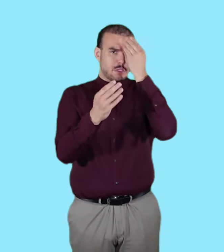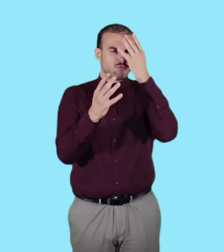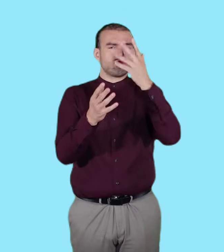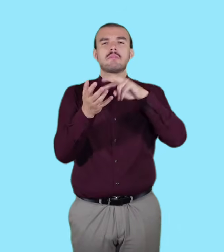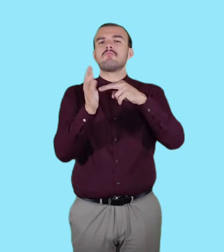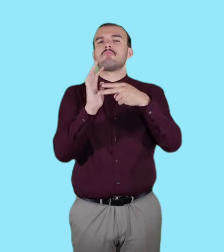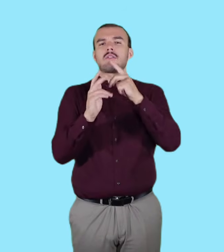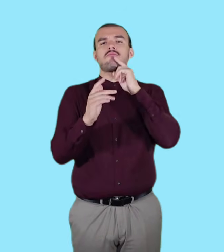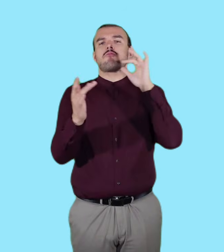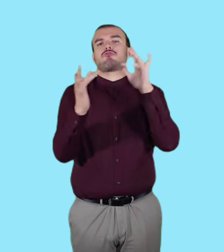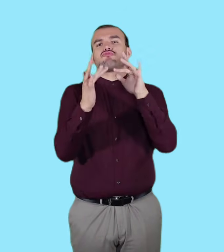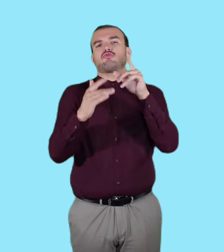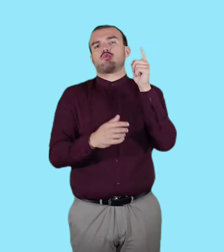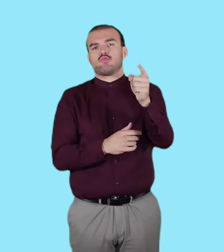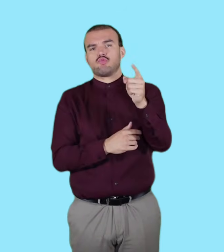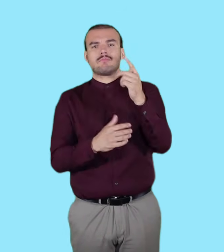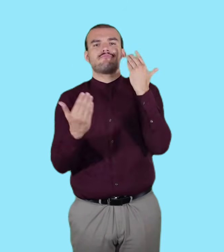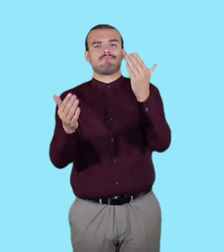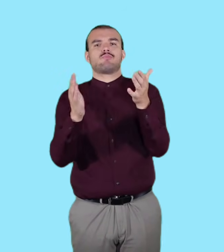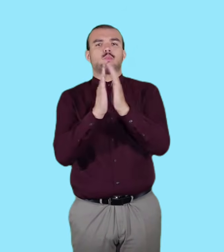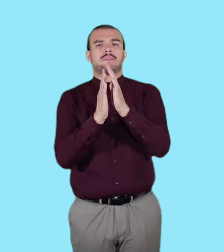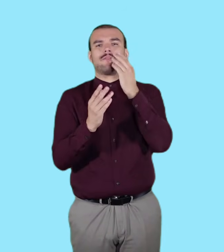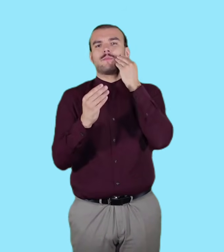they will contact you to request information.